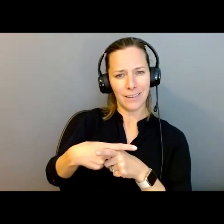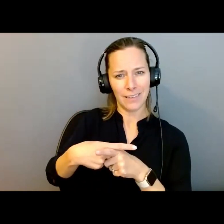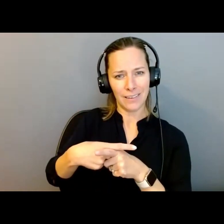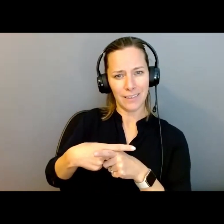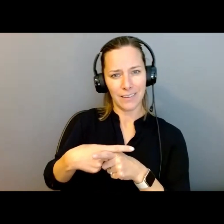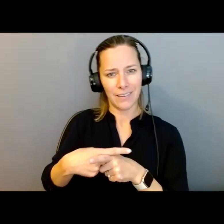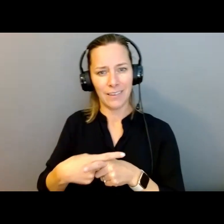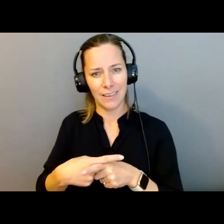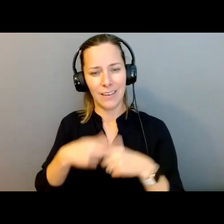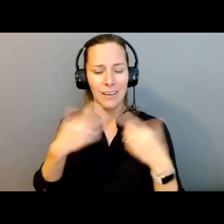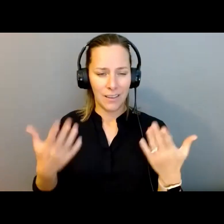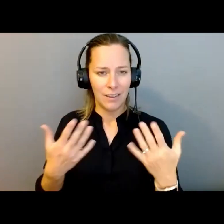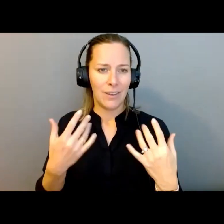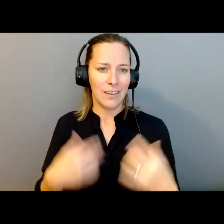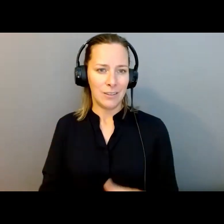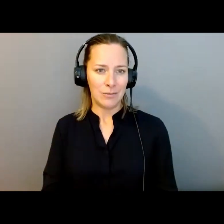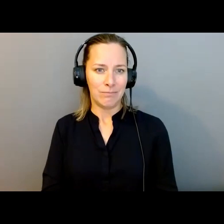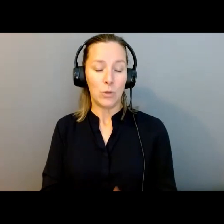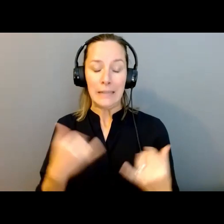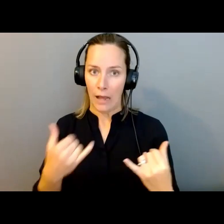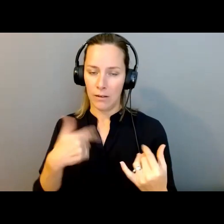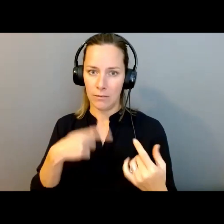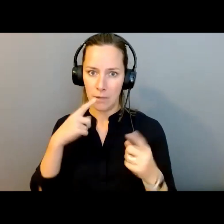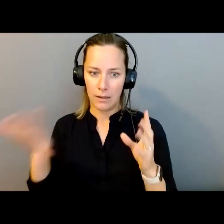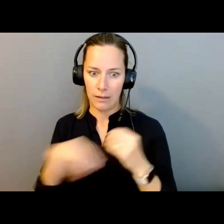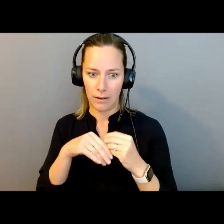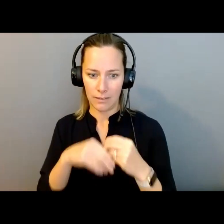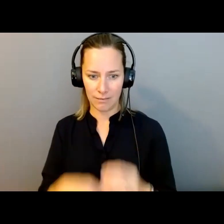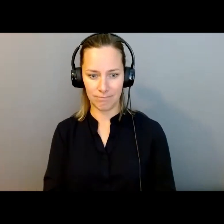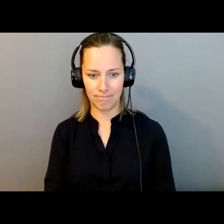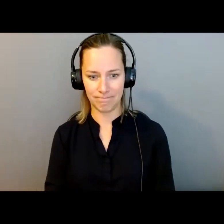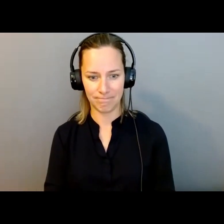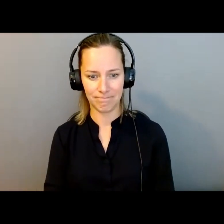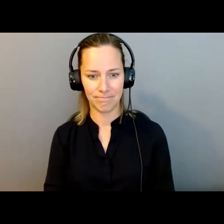now we, now we're mentioned. >> FRAN ODETTE: